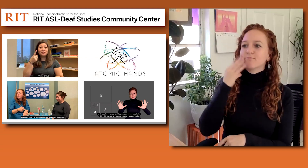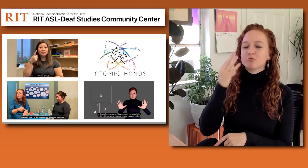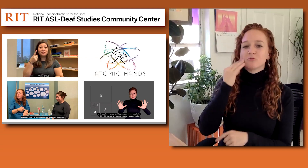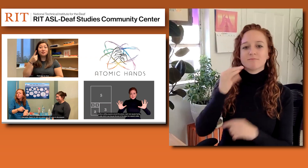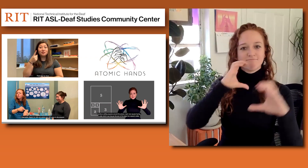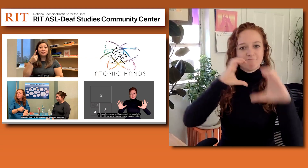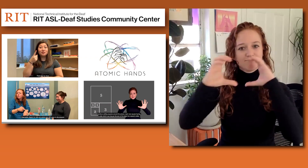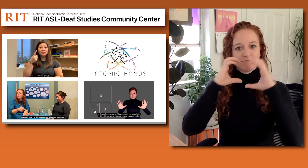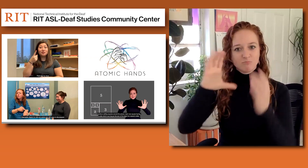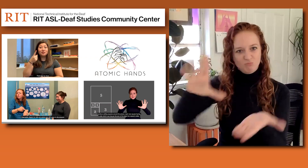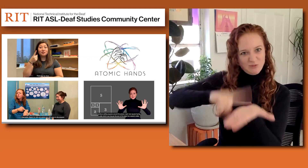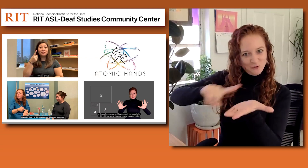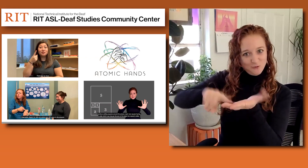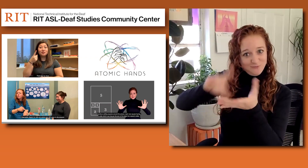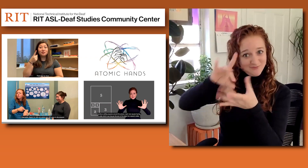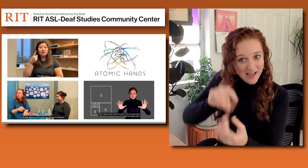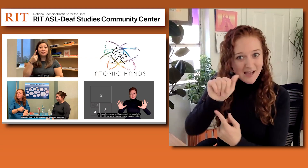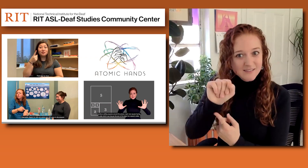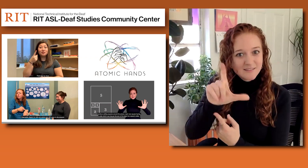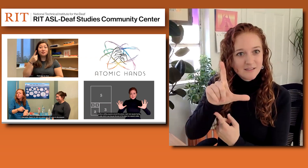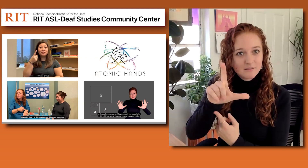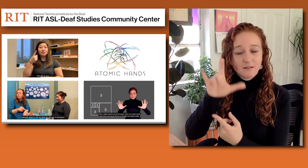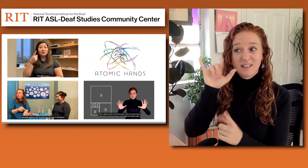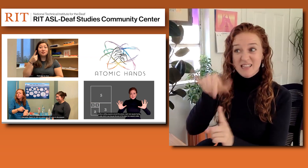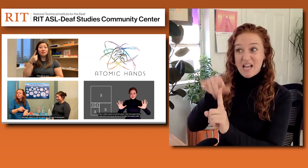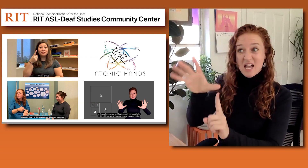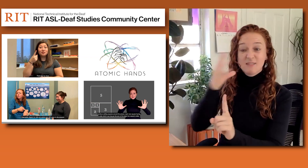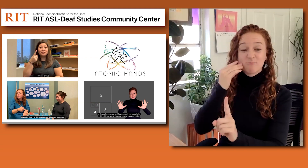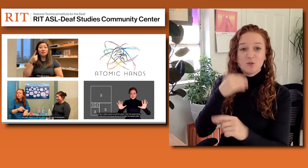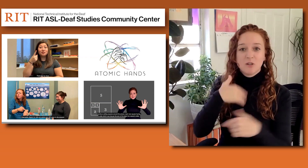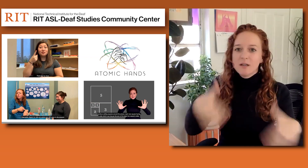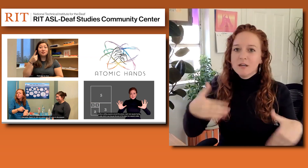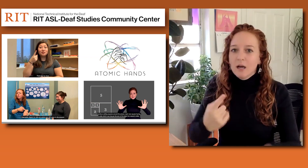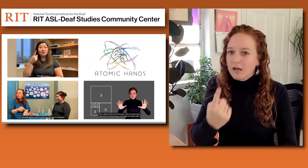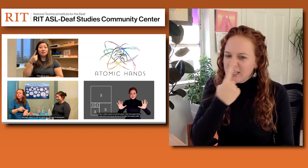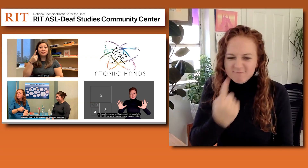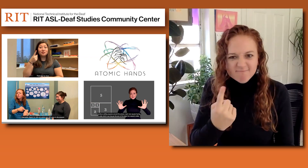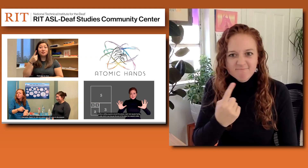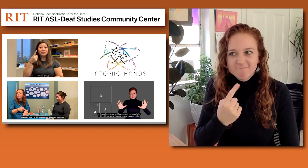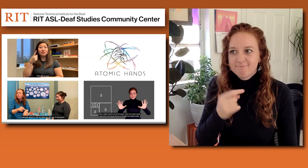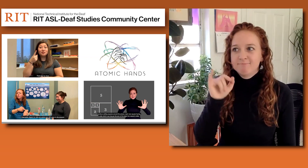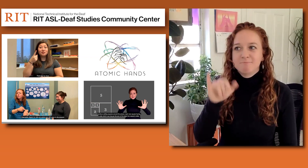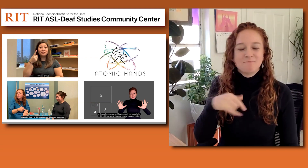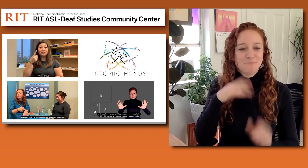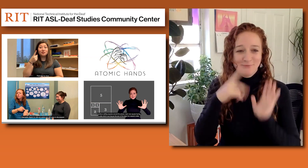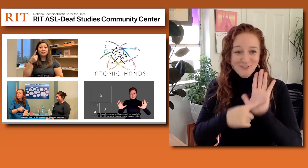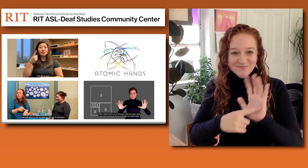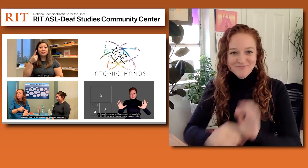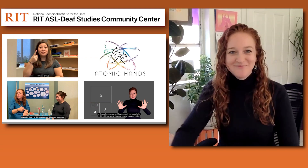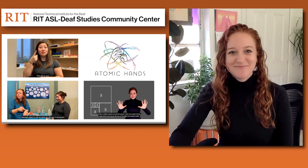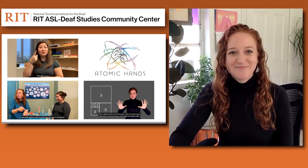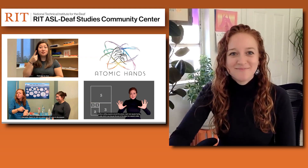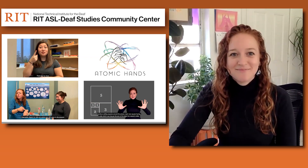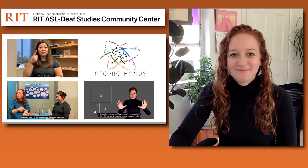in communicating in academic ASL, and he was right on about what he says in this.